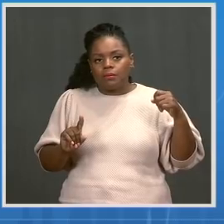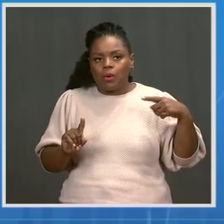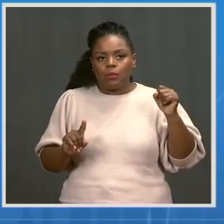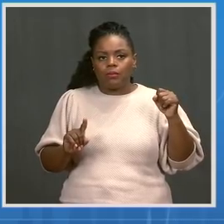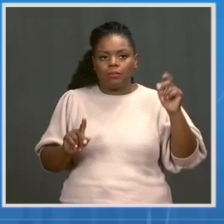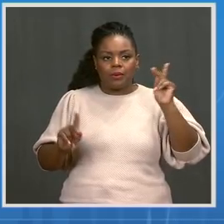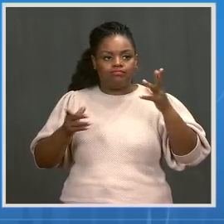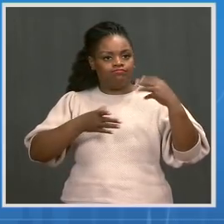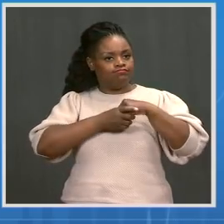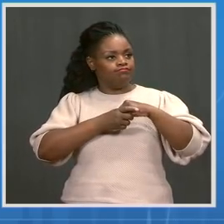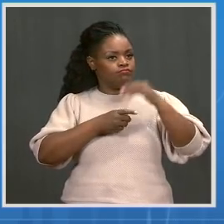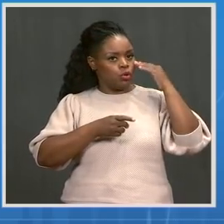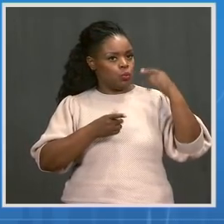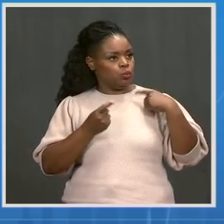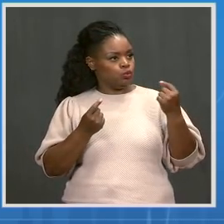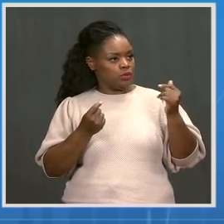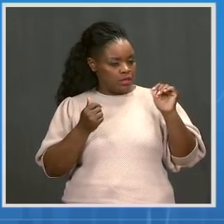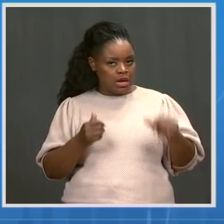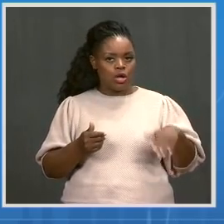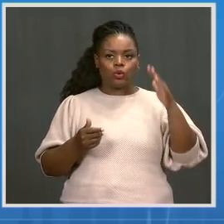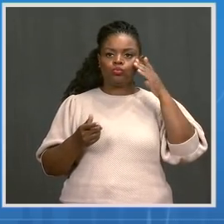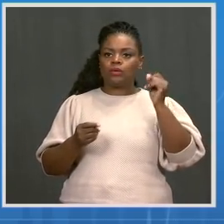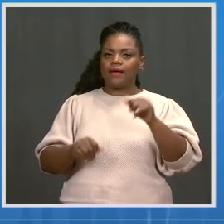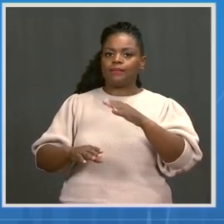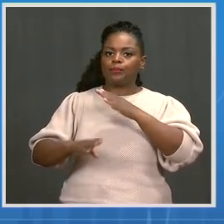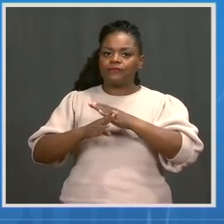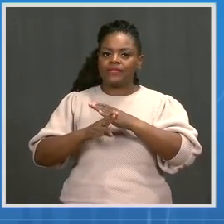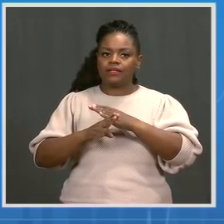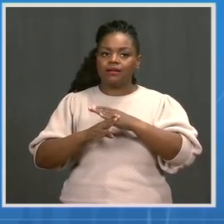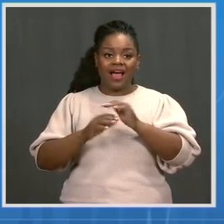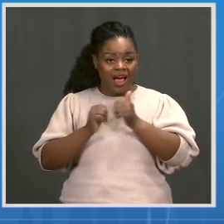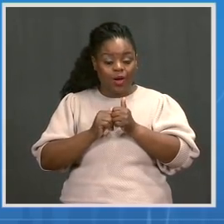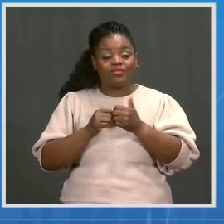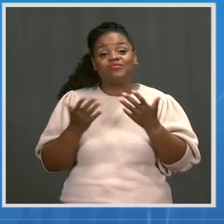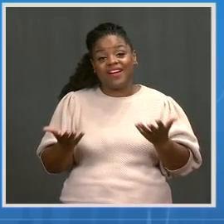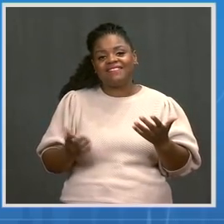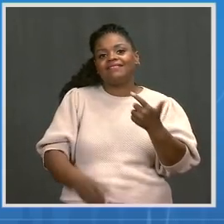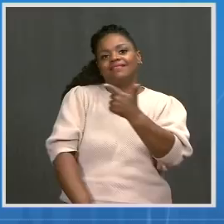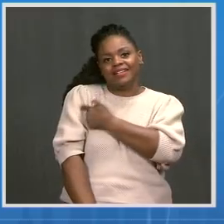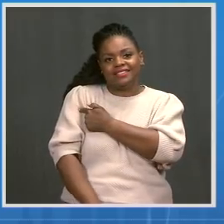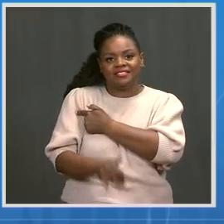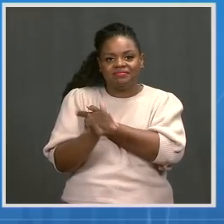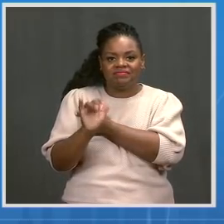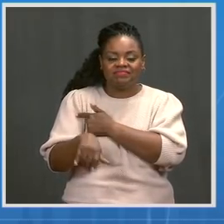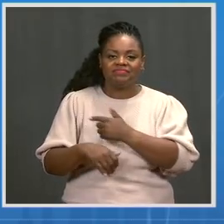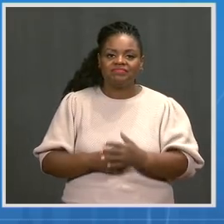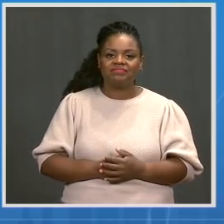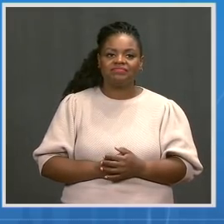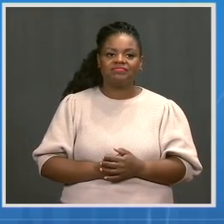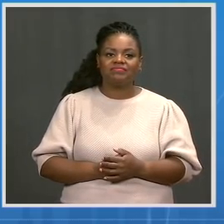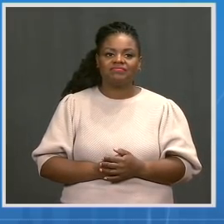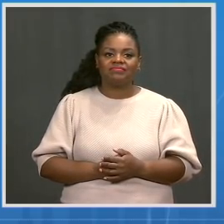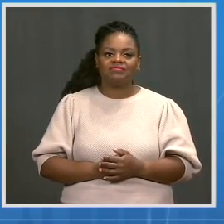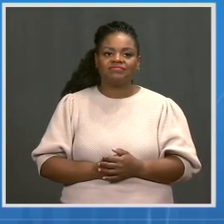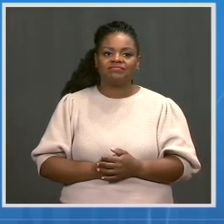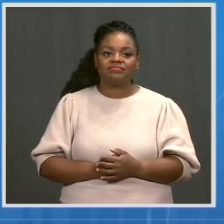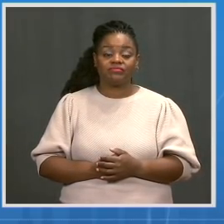to prevent that from happening to get vaccinated. Mr. Zients: And I would just add: With 70 percent of people over 30